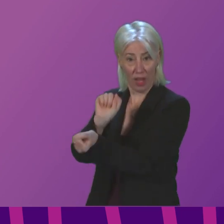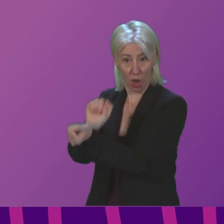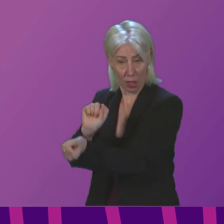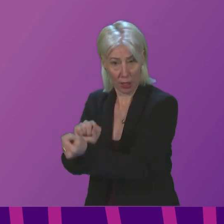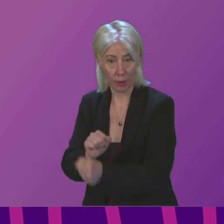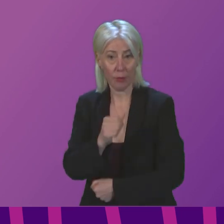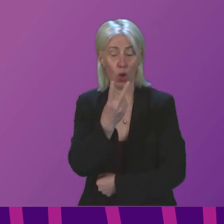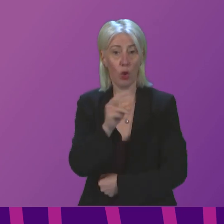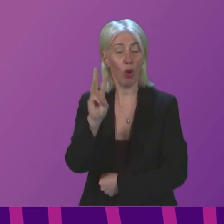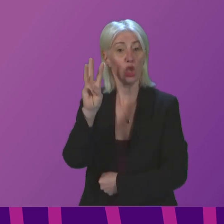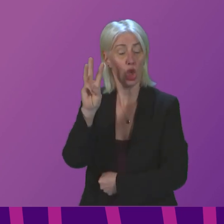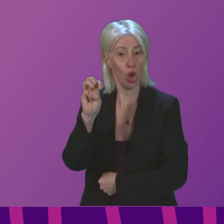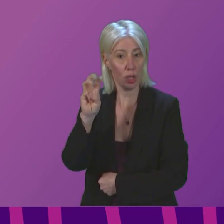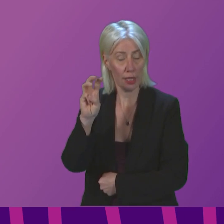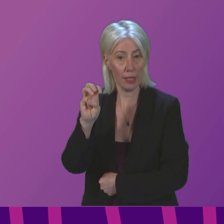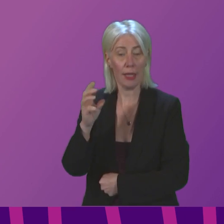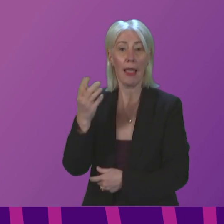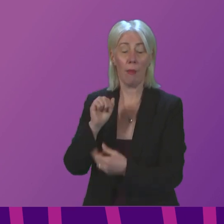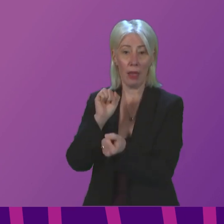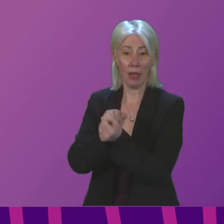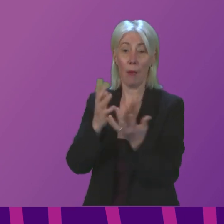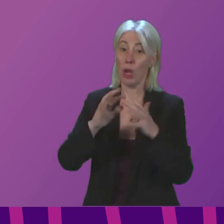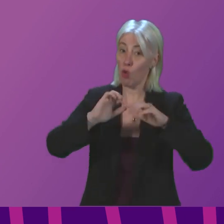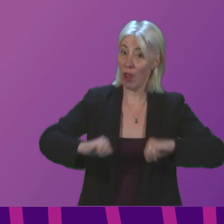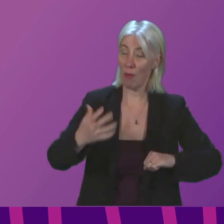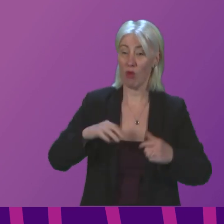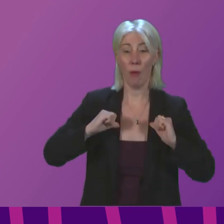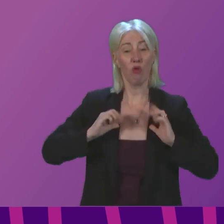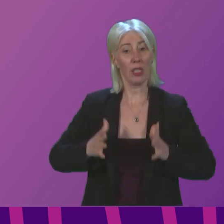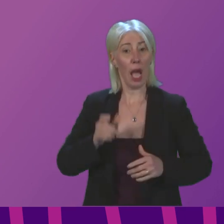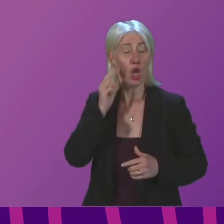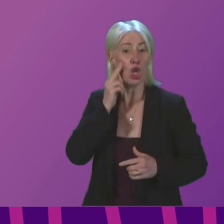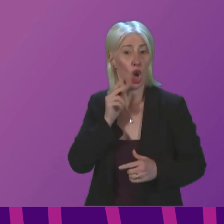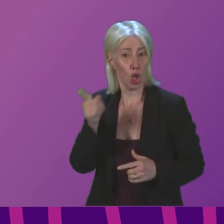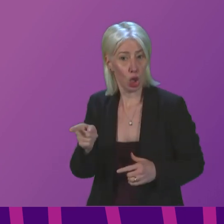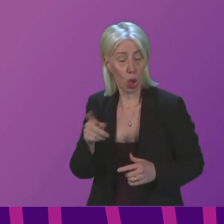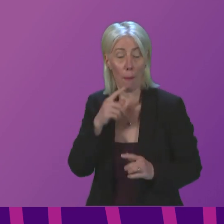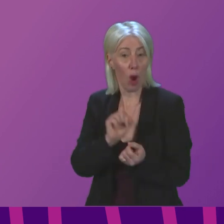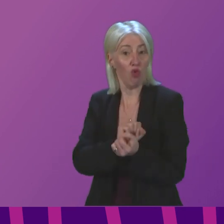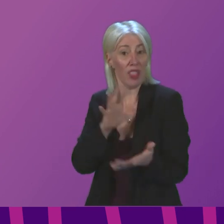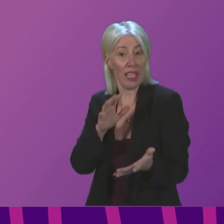a seven and a half-year sentence for the rape of a retired nurse, but he got released early